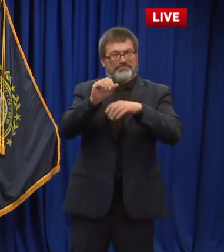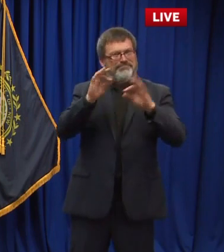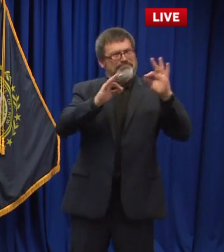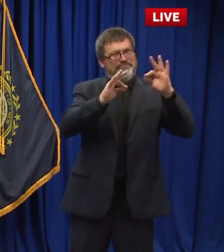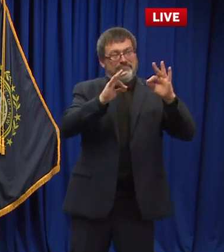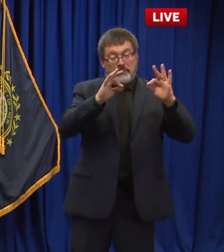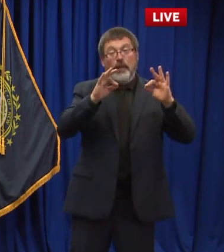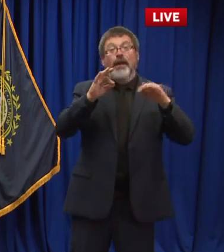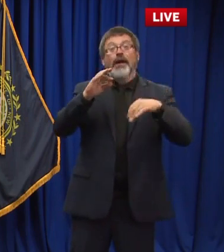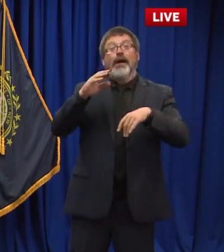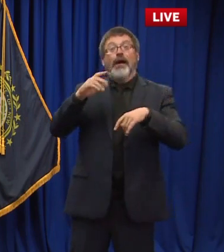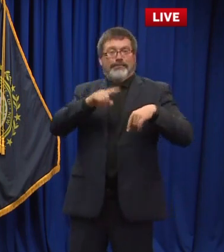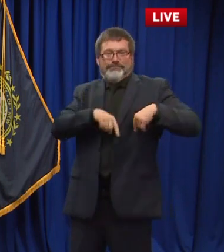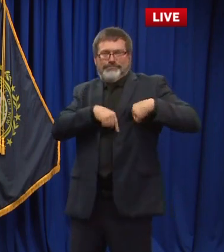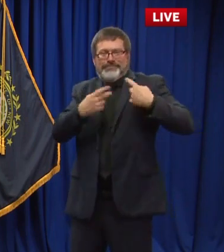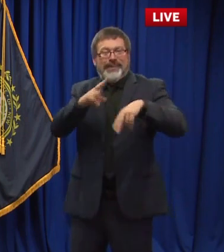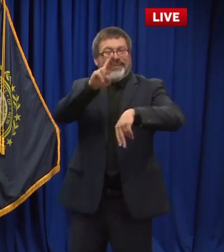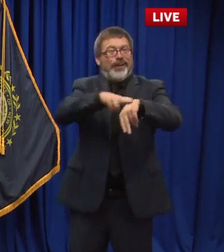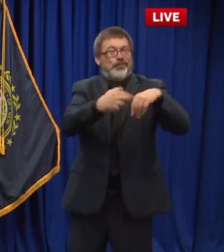A BIG THANK YOU.